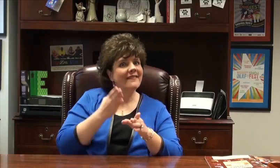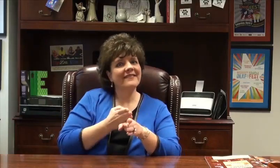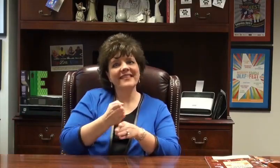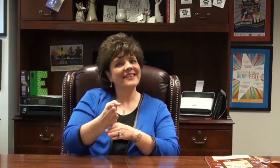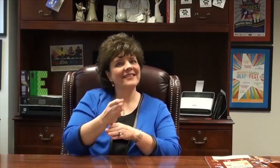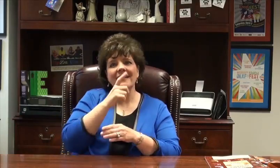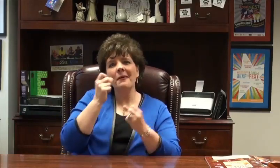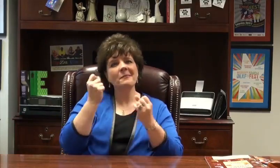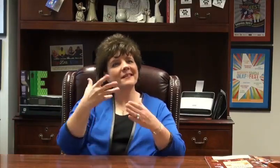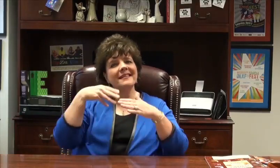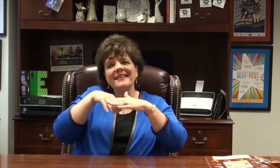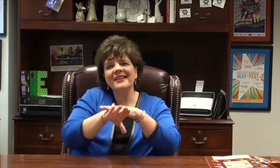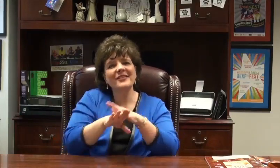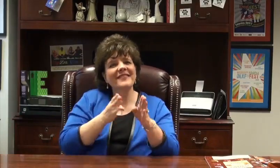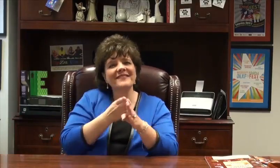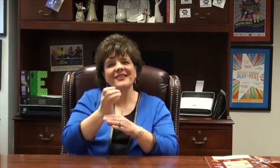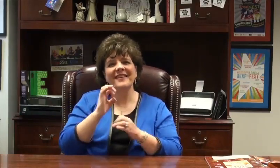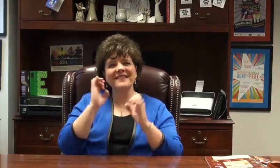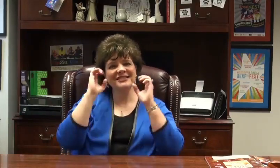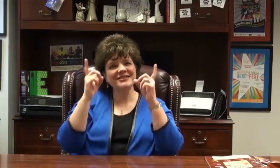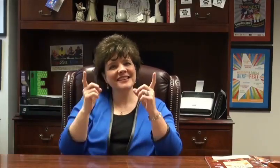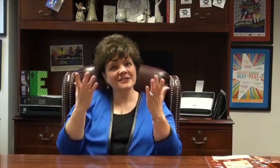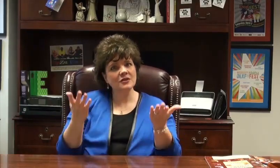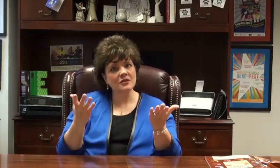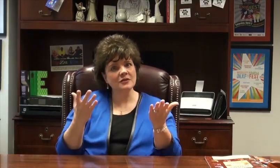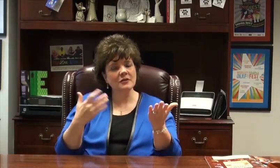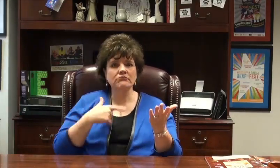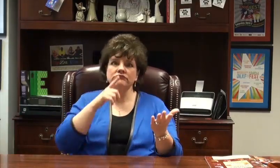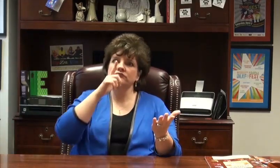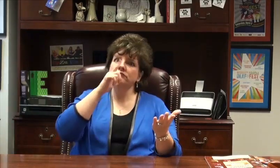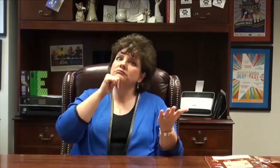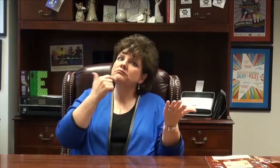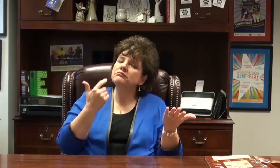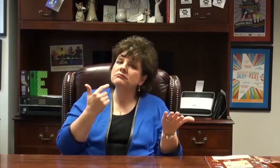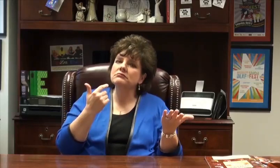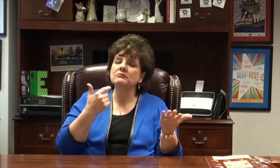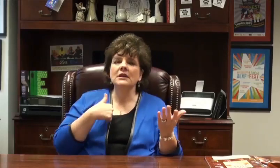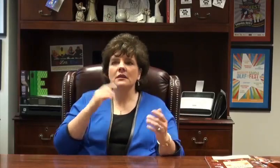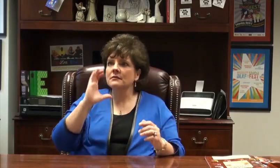not many people of color are entering the field of education.